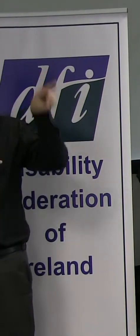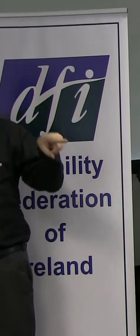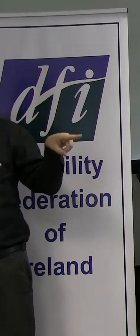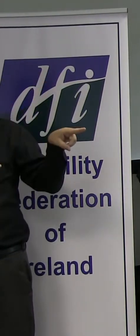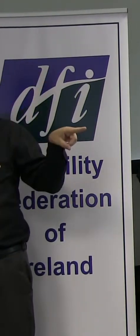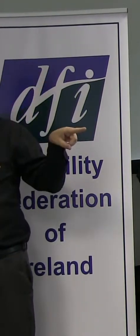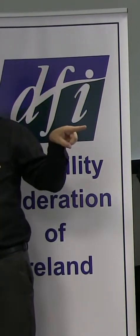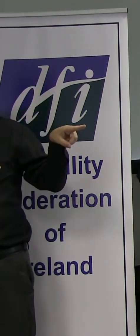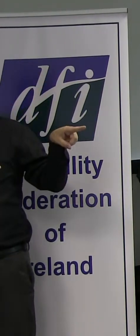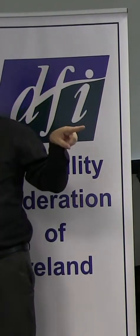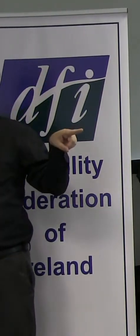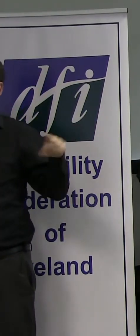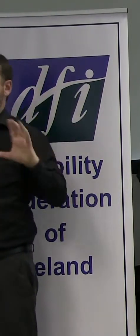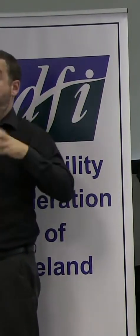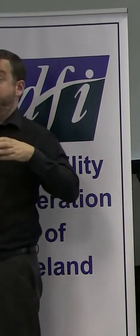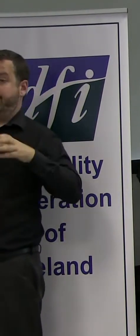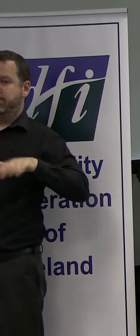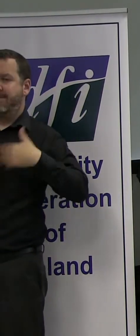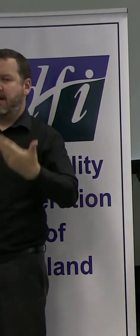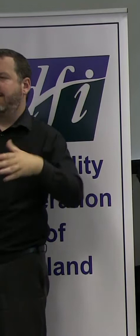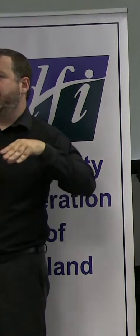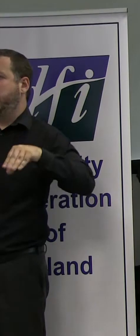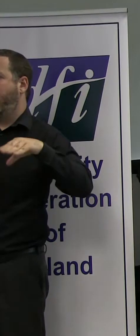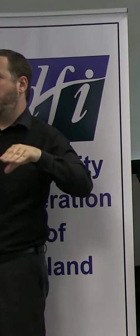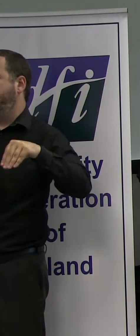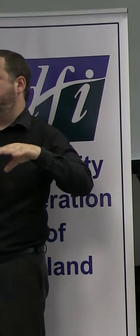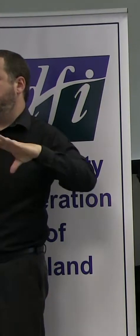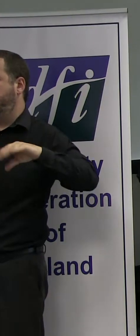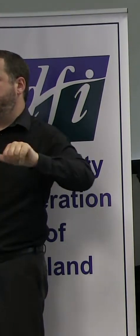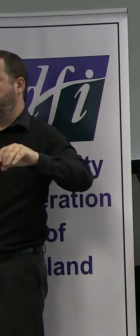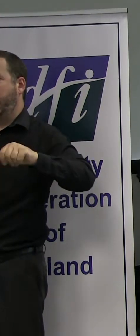providing the serves of physical therapy service as it has a charge you know in